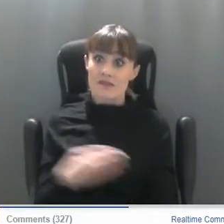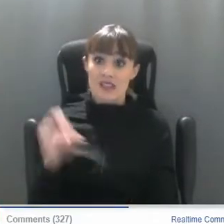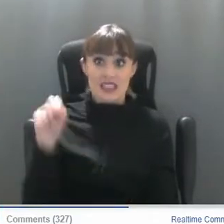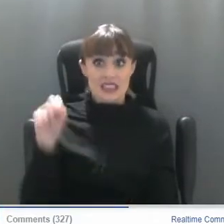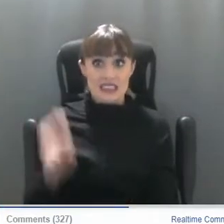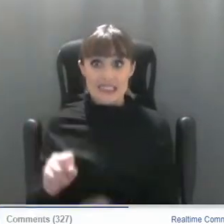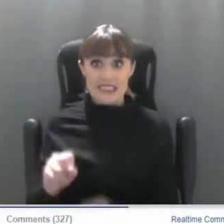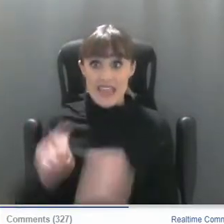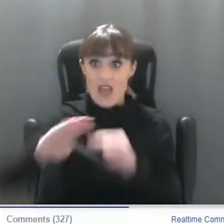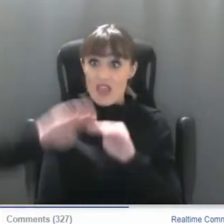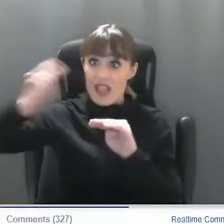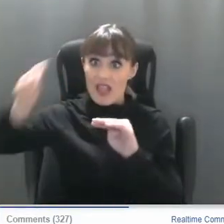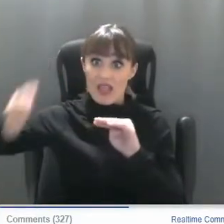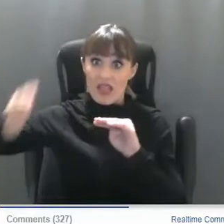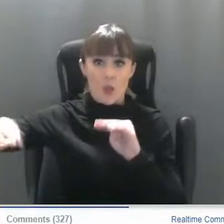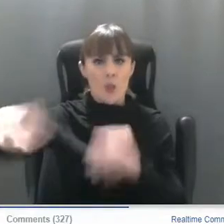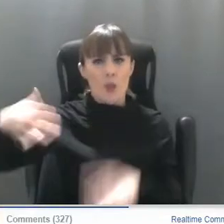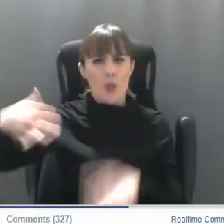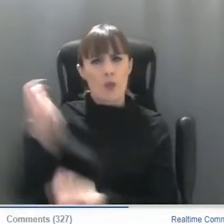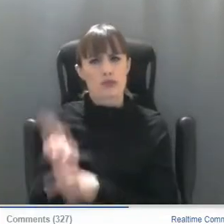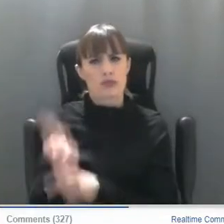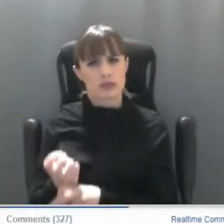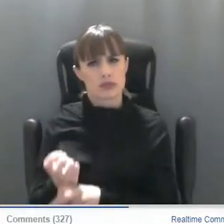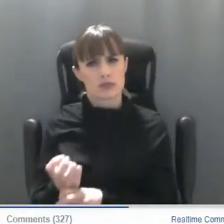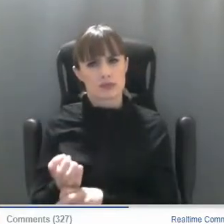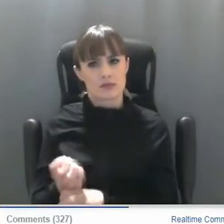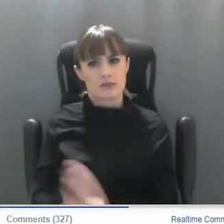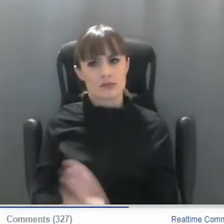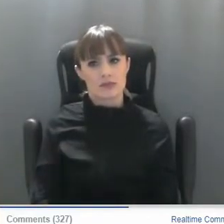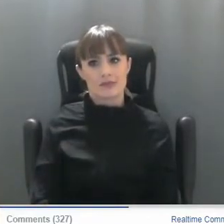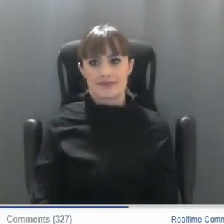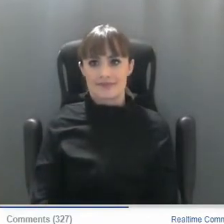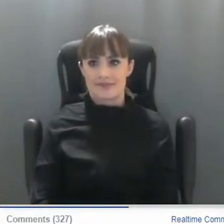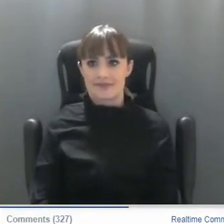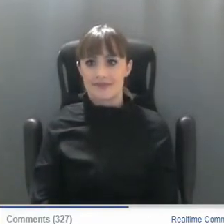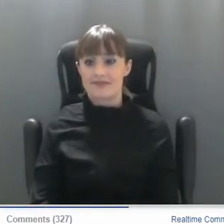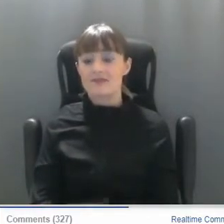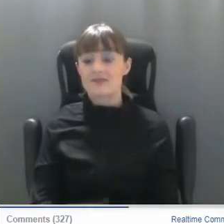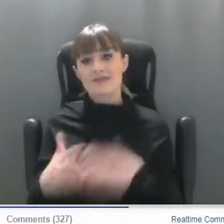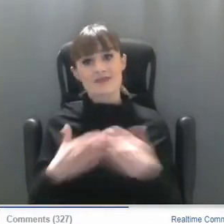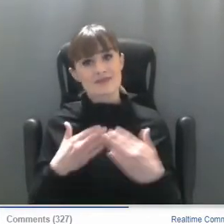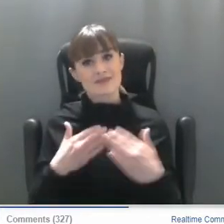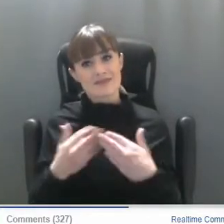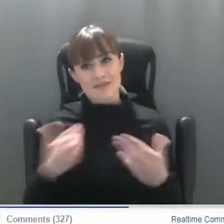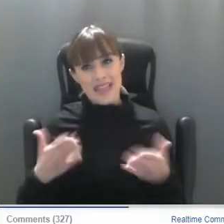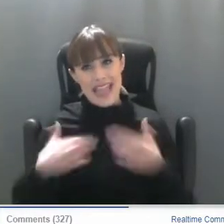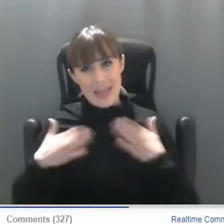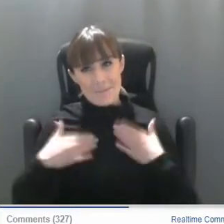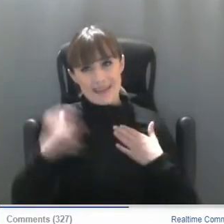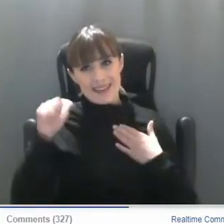about it. You guys, I'm glad this has been helpful. I know it's all- there's just-